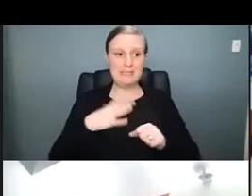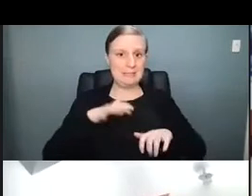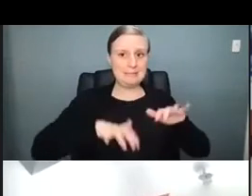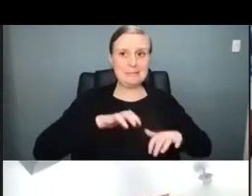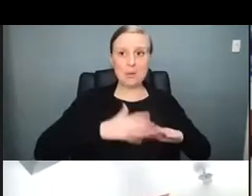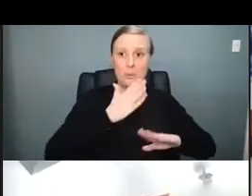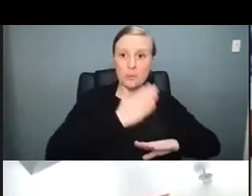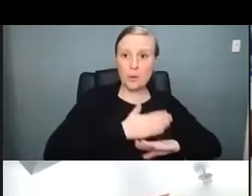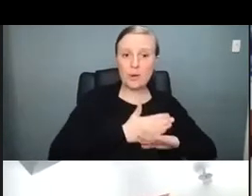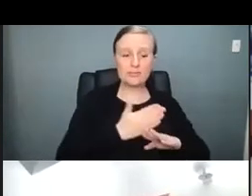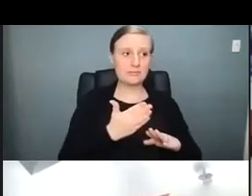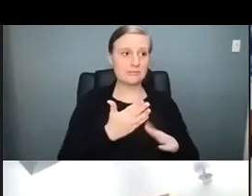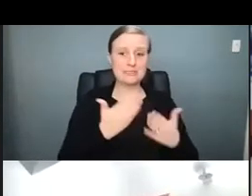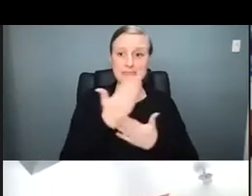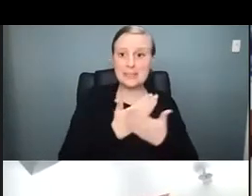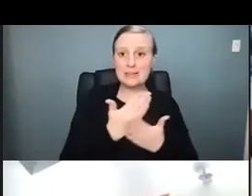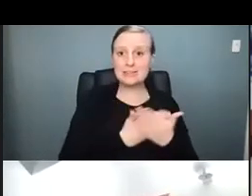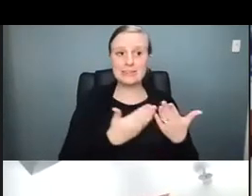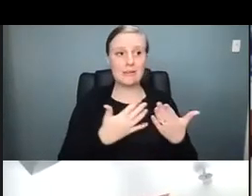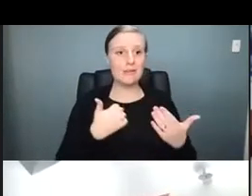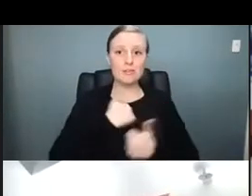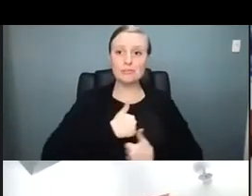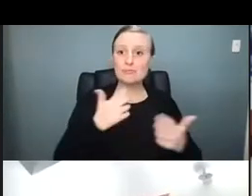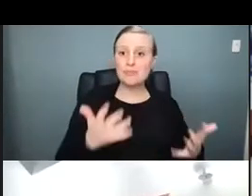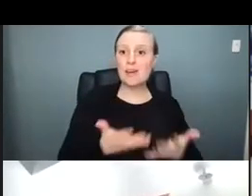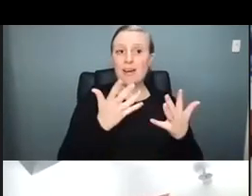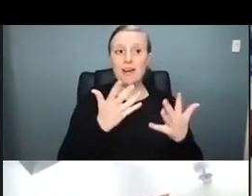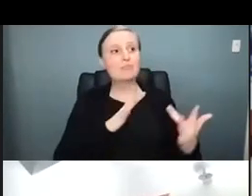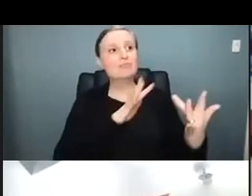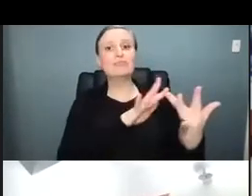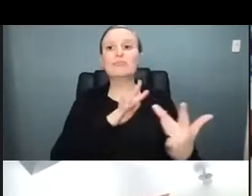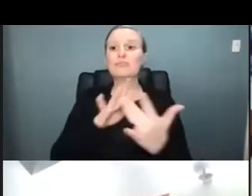the last year, the rate of increase is slowing and these improvements have not been shared